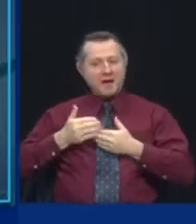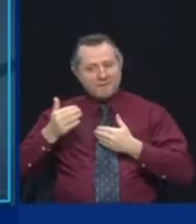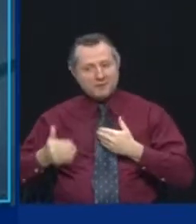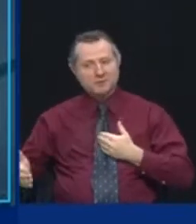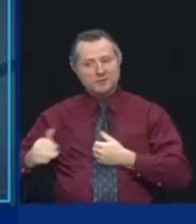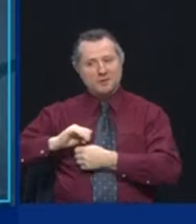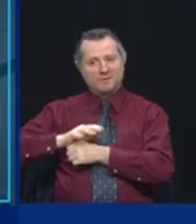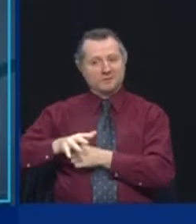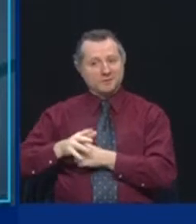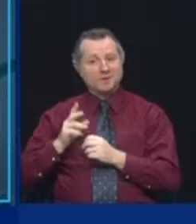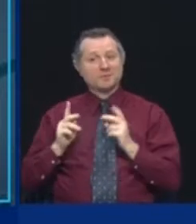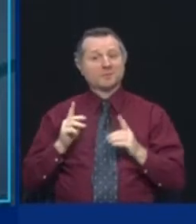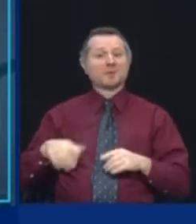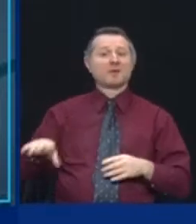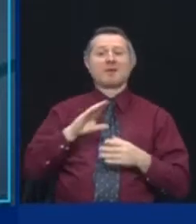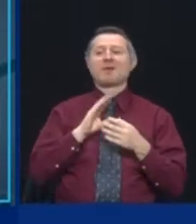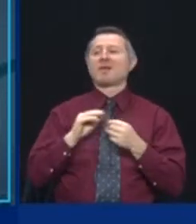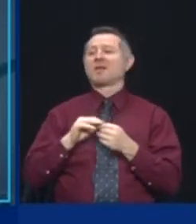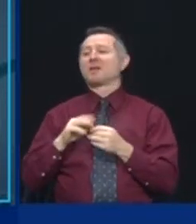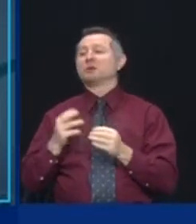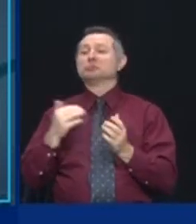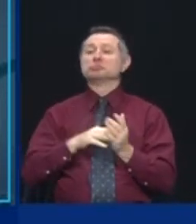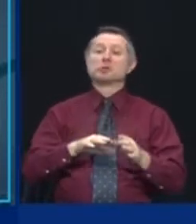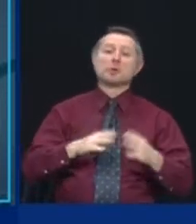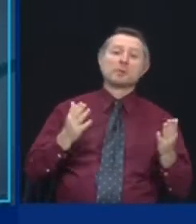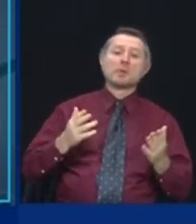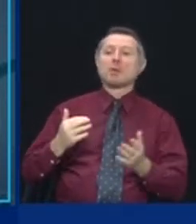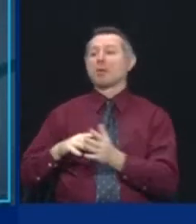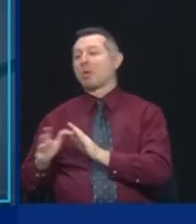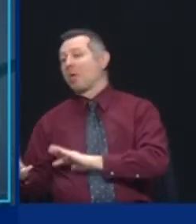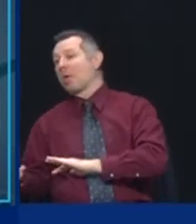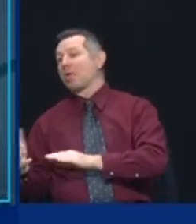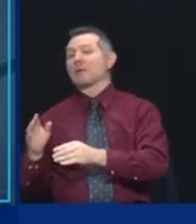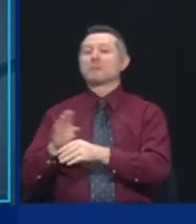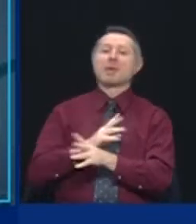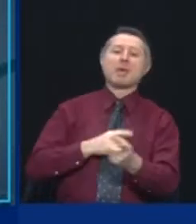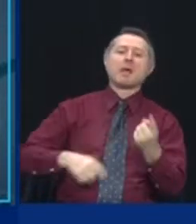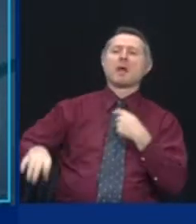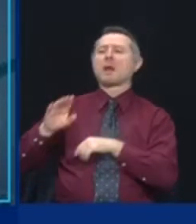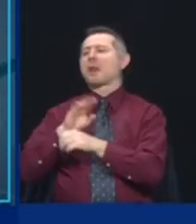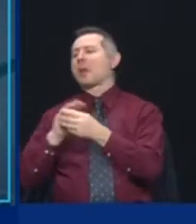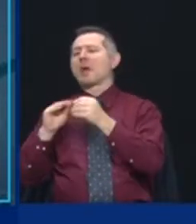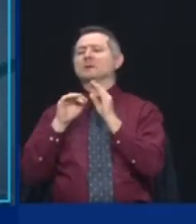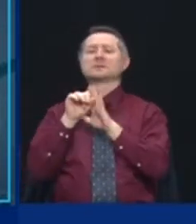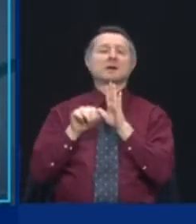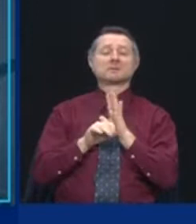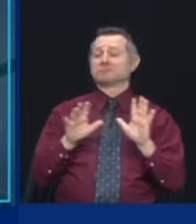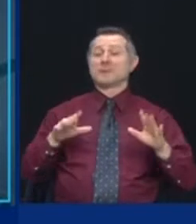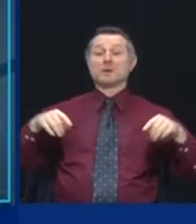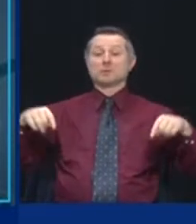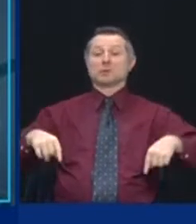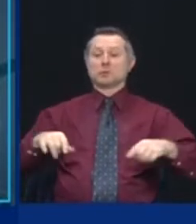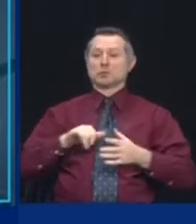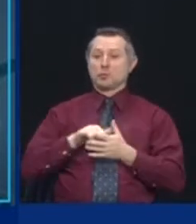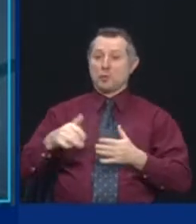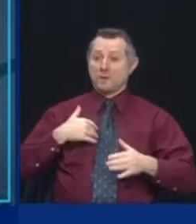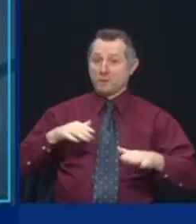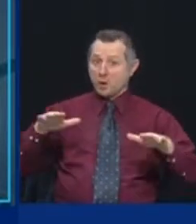AND THEN NEW YORK'S REVITALIZATION POST-COVID, RIGHT. PLACED TALKING ABOUT REOPENING.